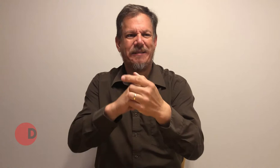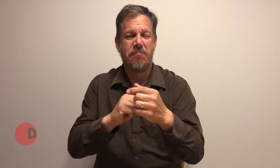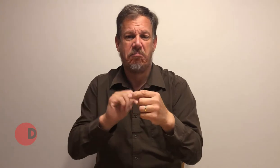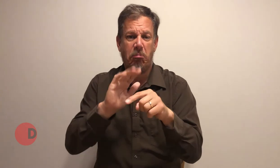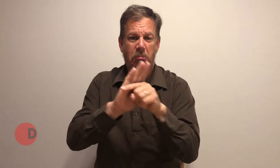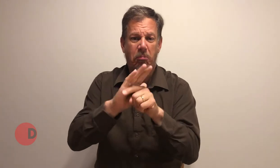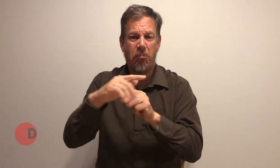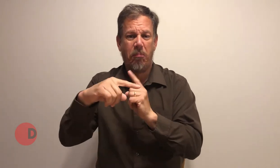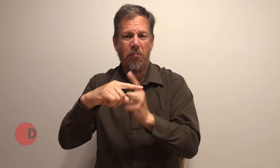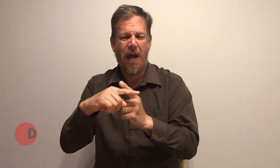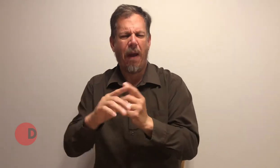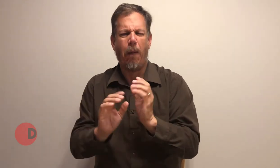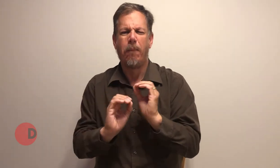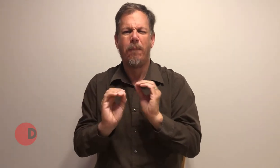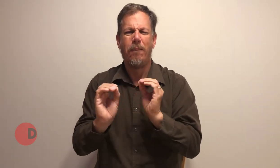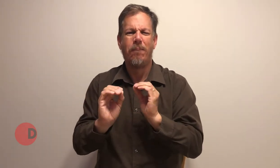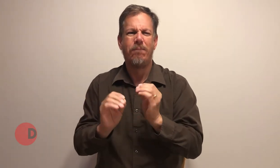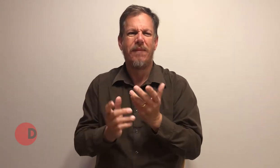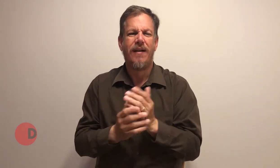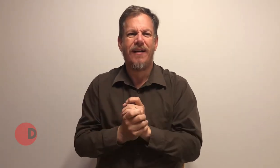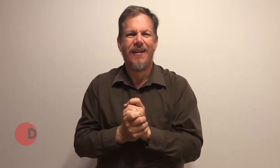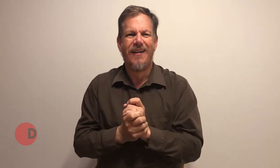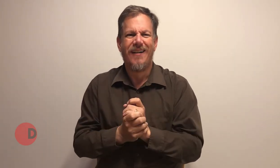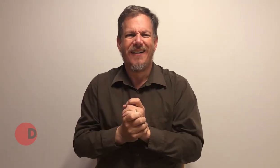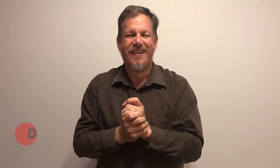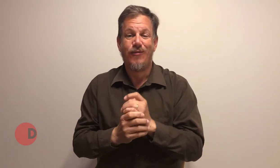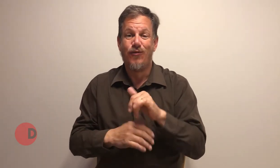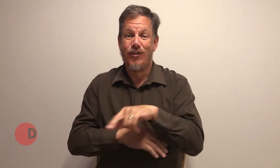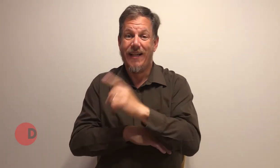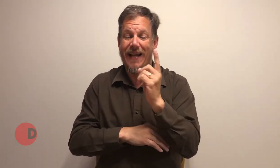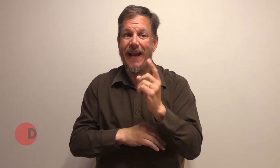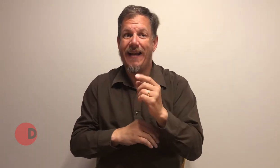Whether it's negative or positive doesn't matter.